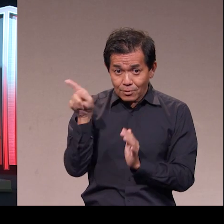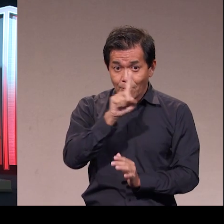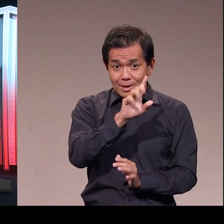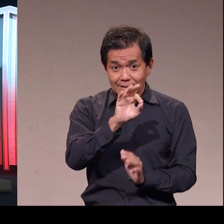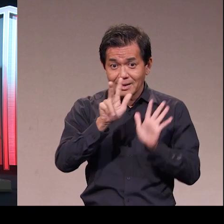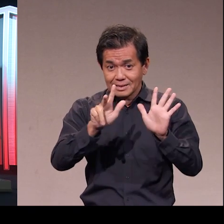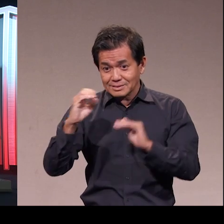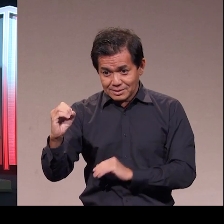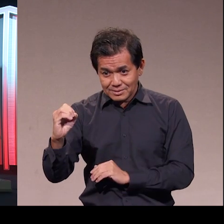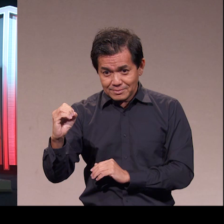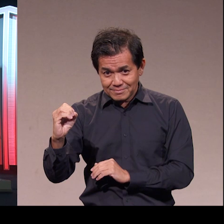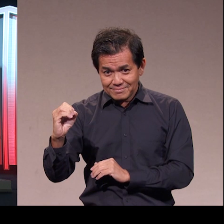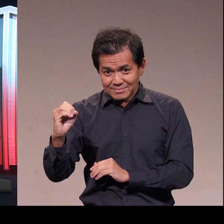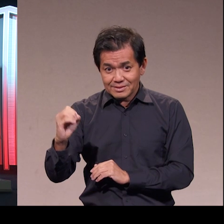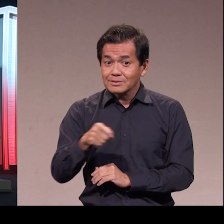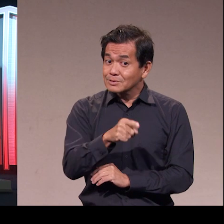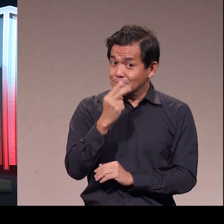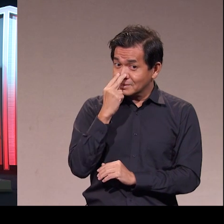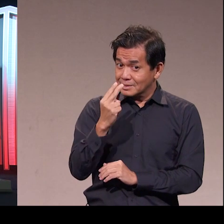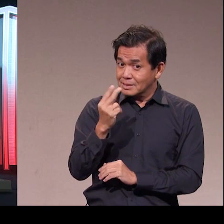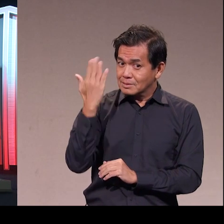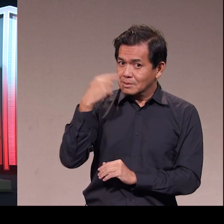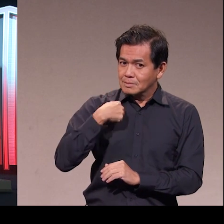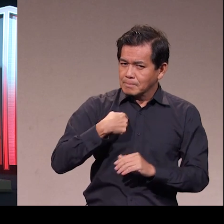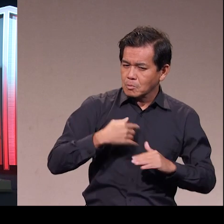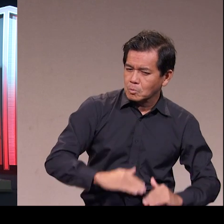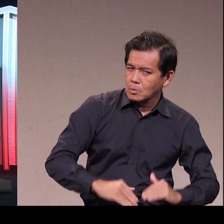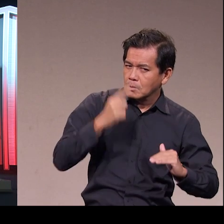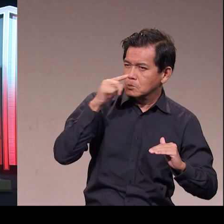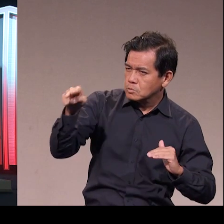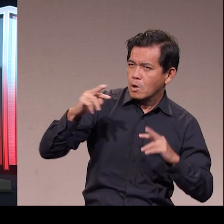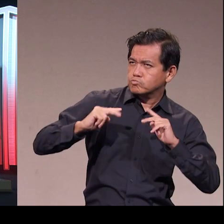and I have seen the changes of the town, together with the residents.